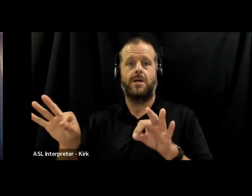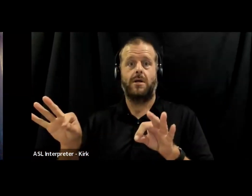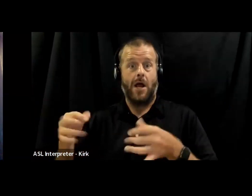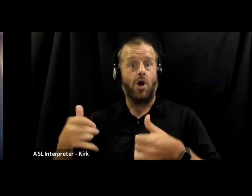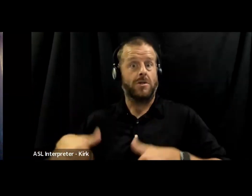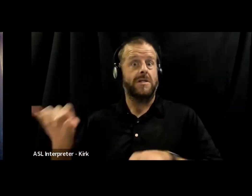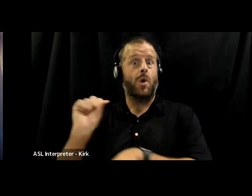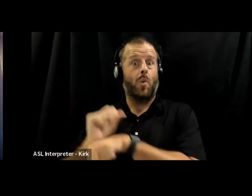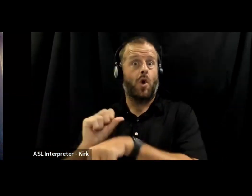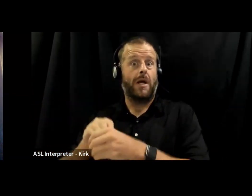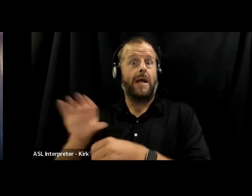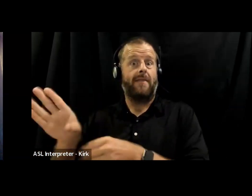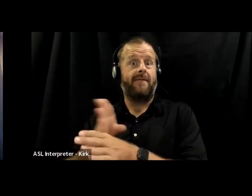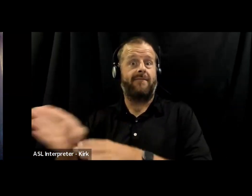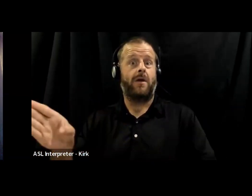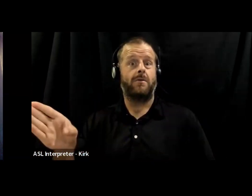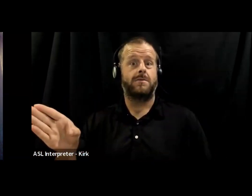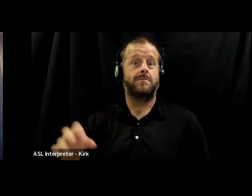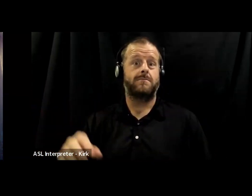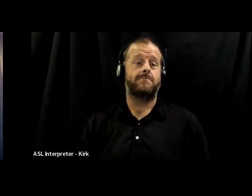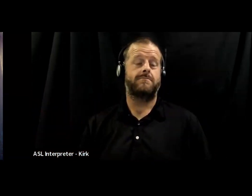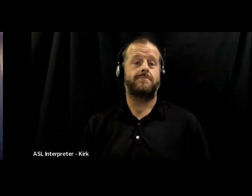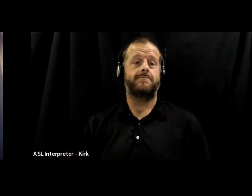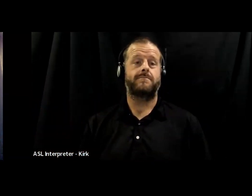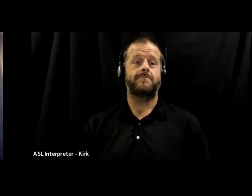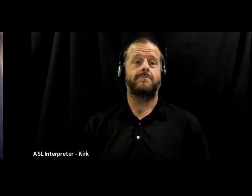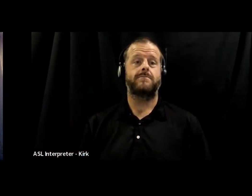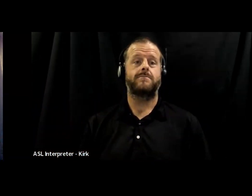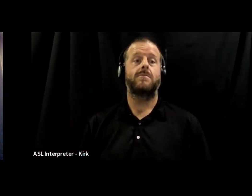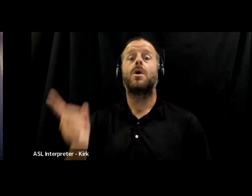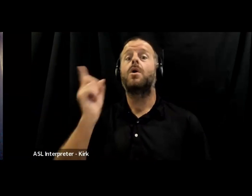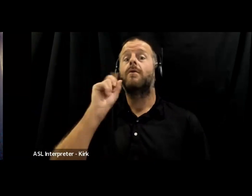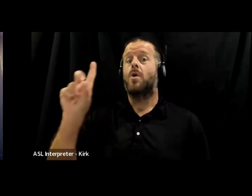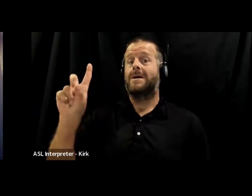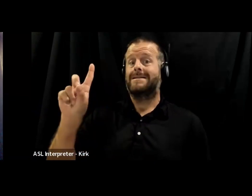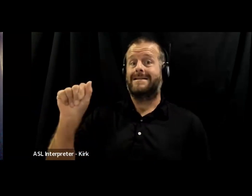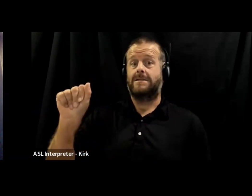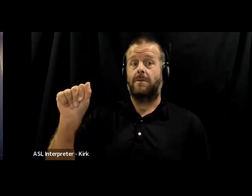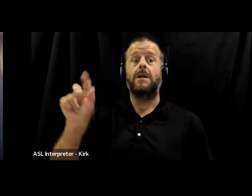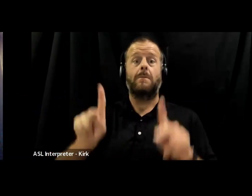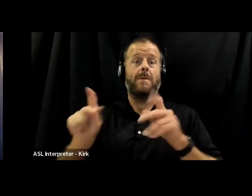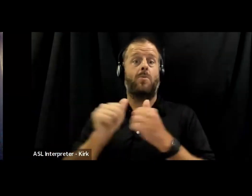field and for disability, people with disabilities,